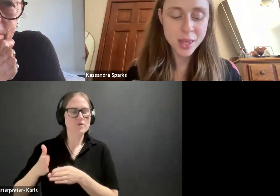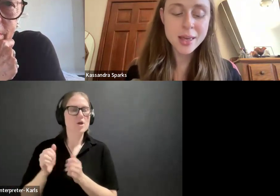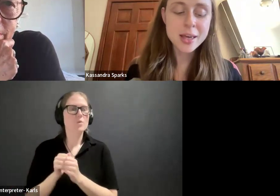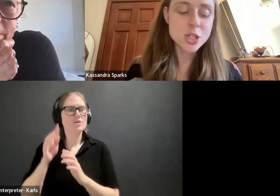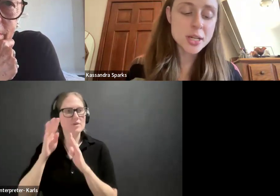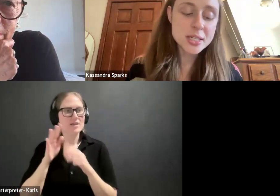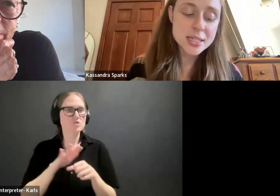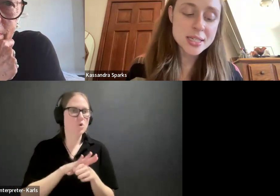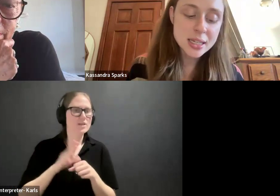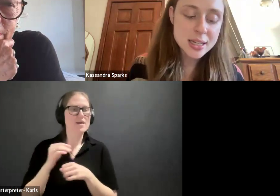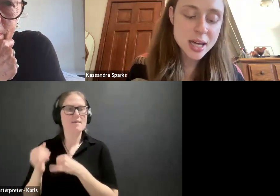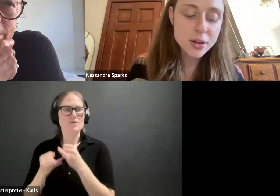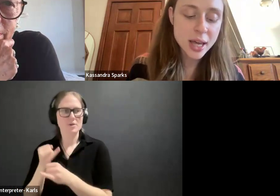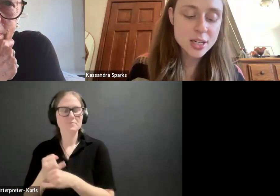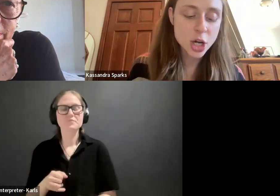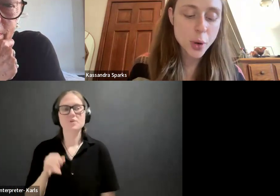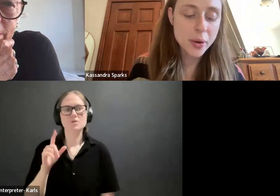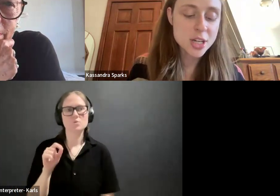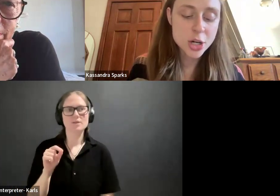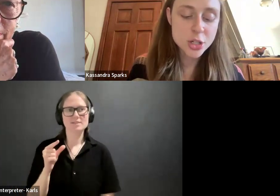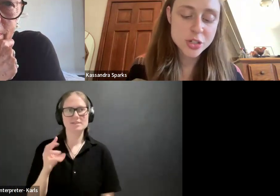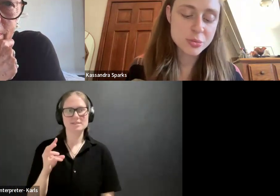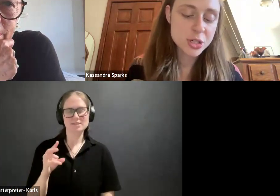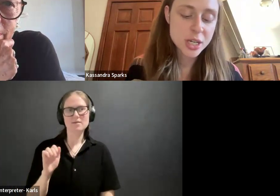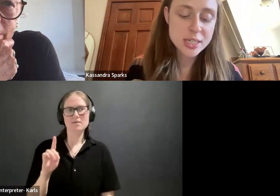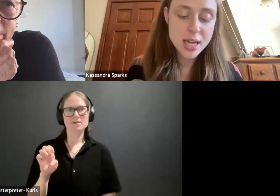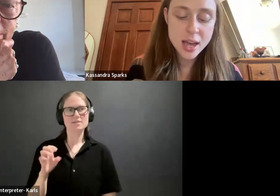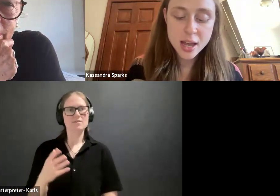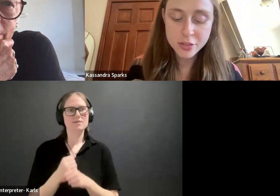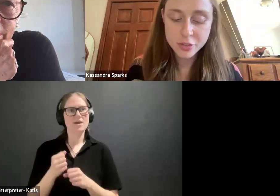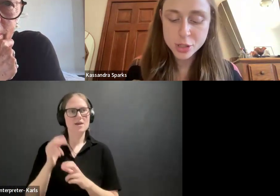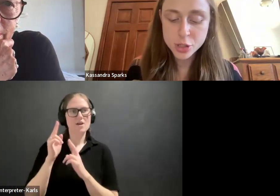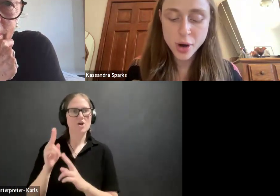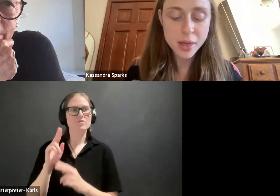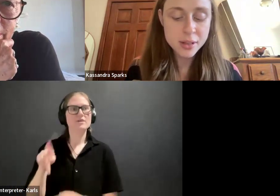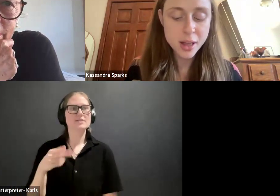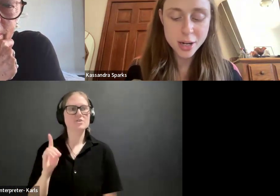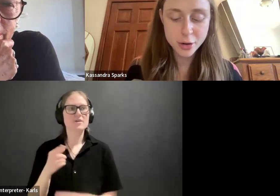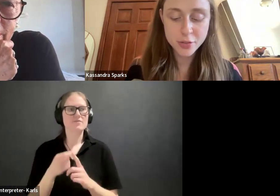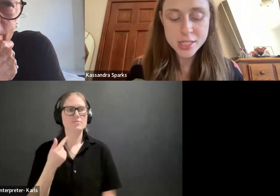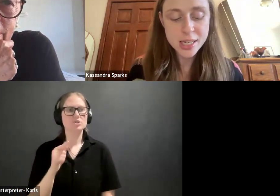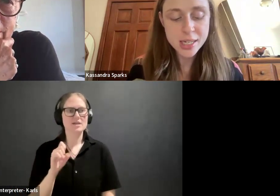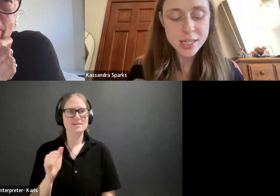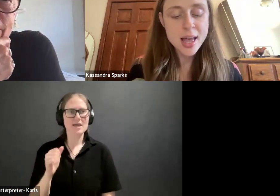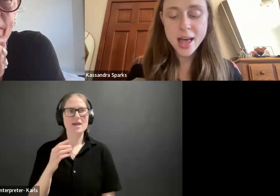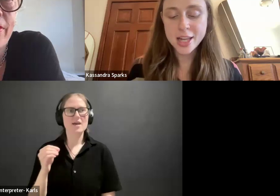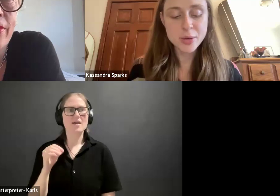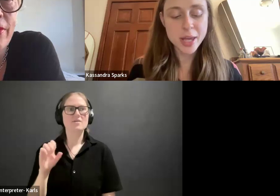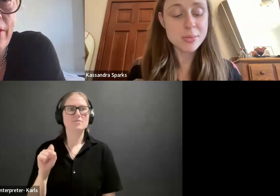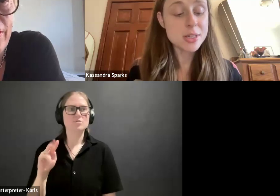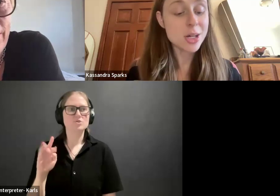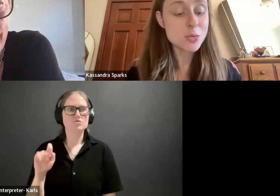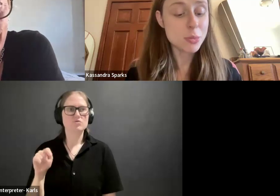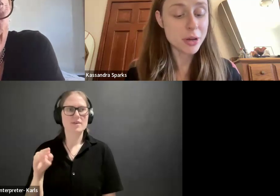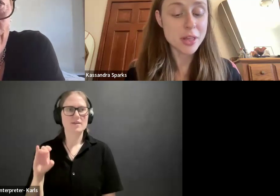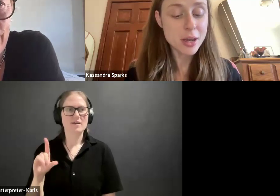In 2016, Adele gained honorary doctorates from GSA and from Strathclyde University, and became Scotswoman of the Year.